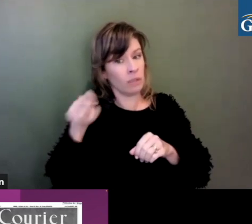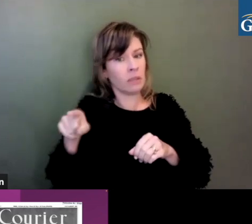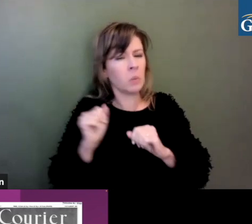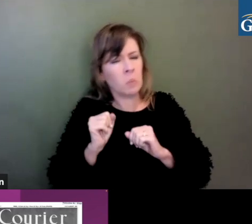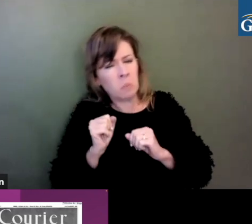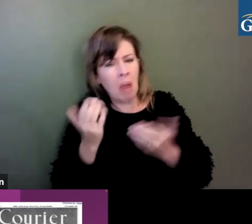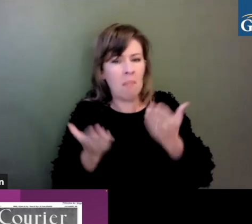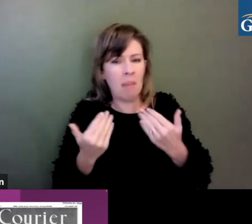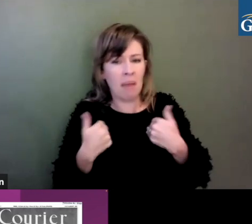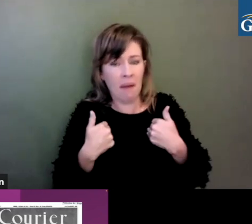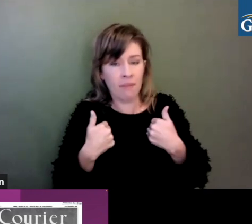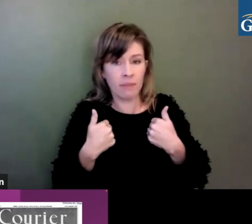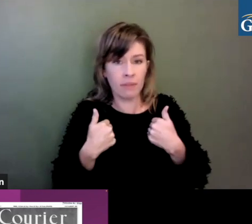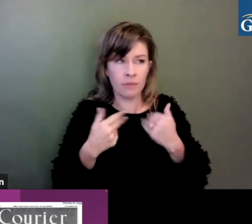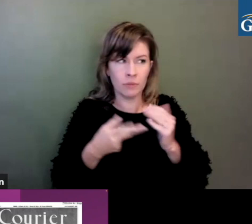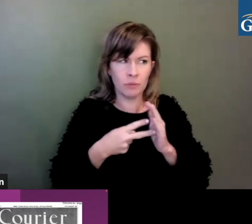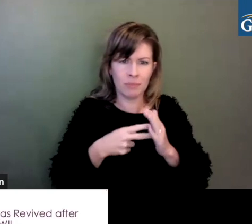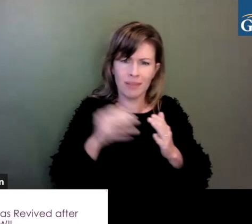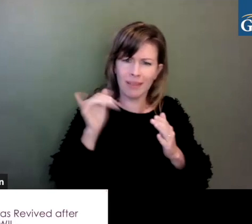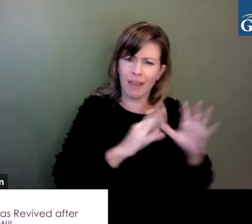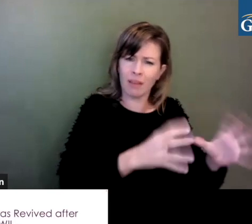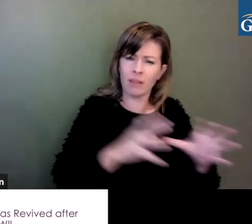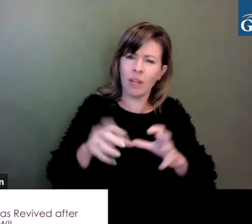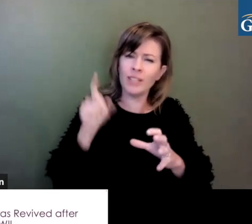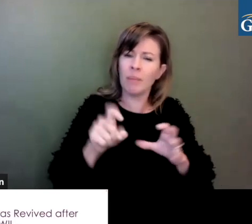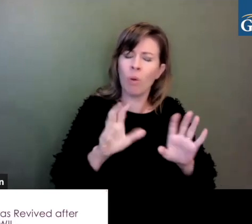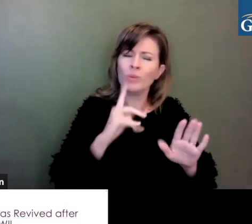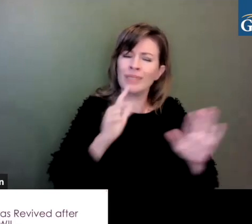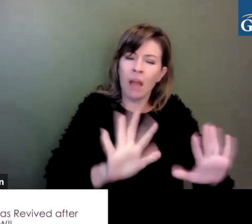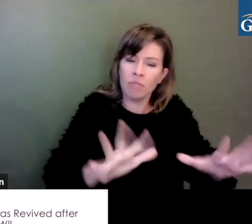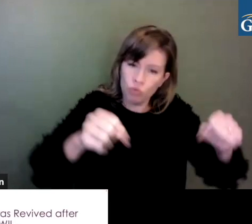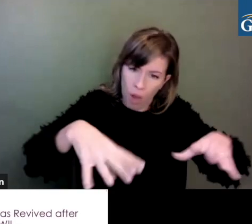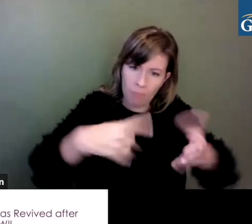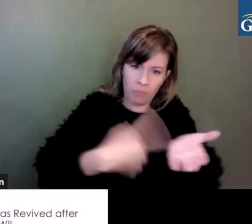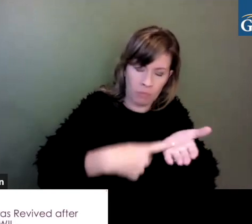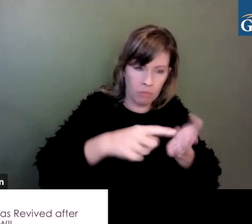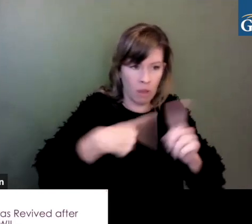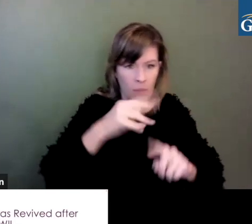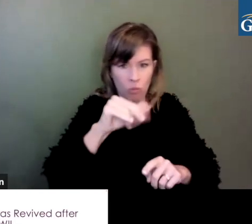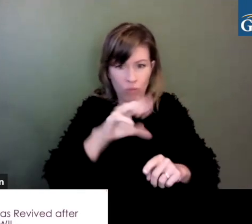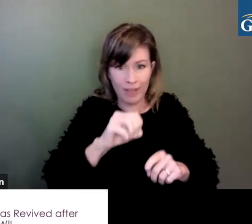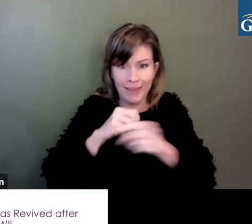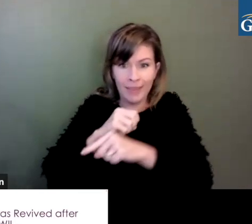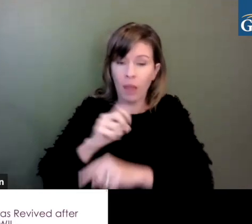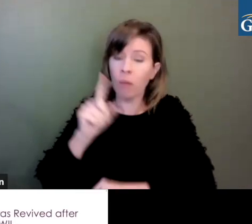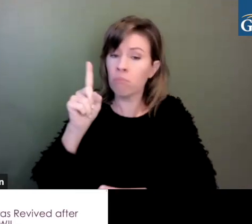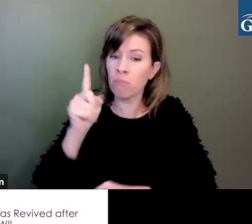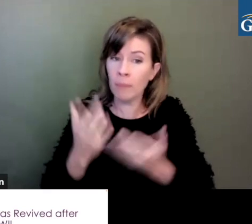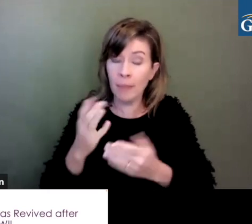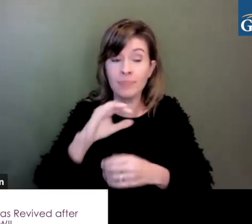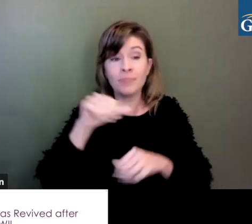way in which to close the door on race actually revived this kind of question. So sociologist Jenny Reardon at